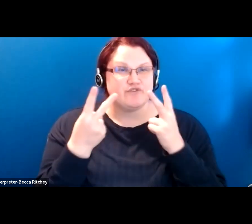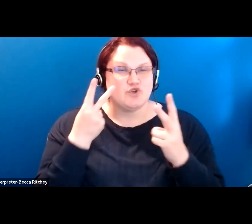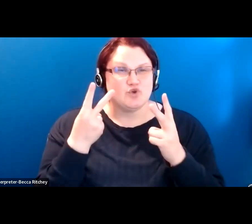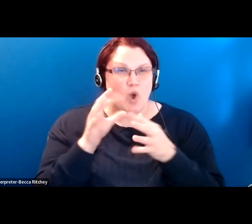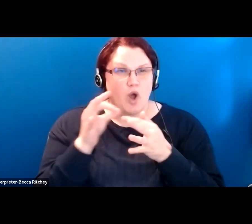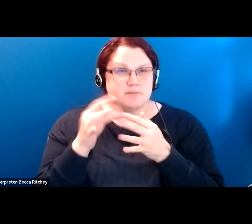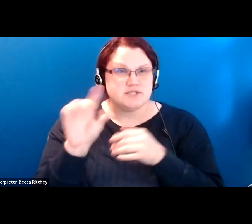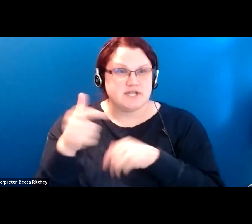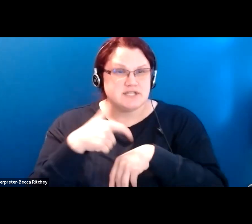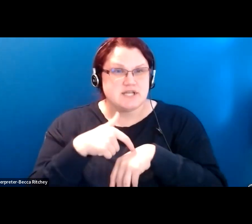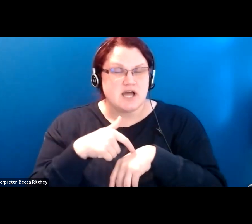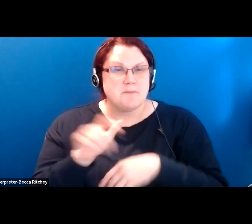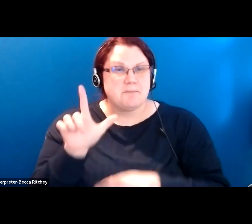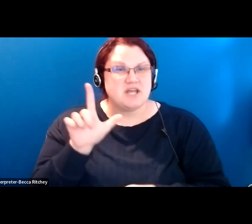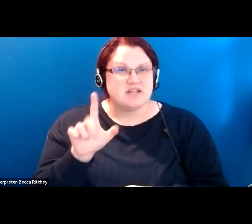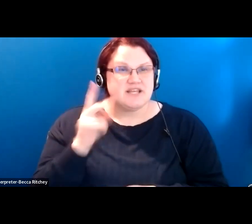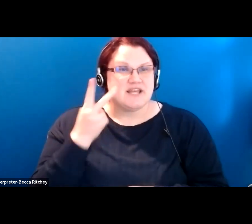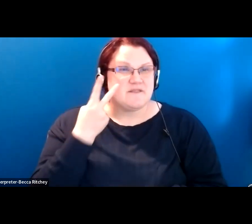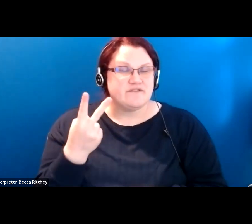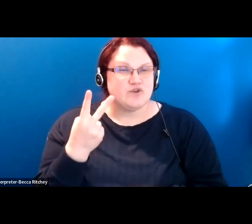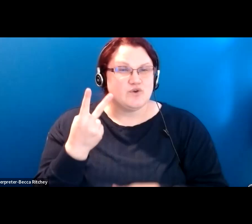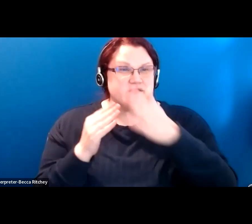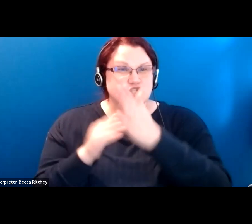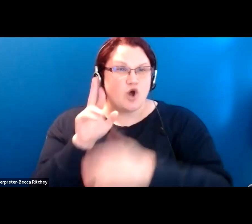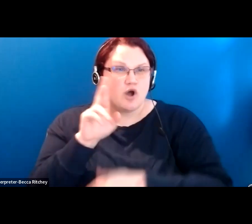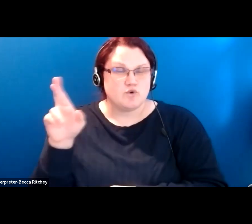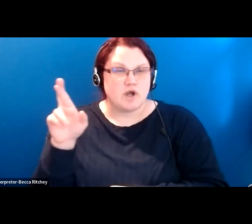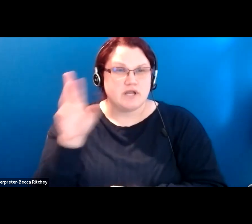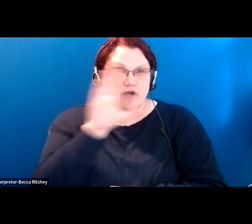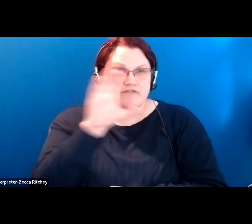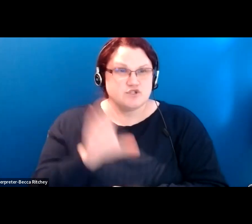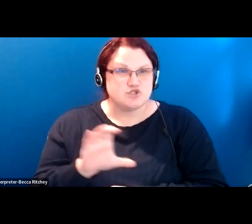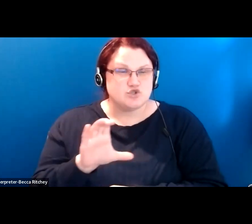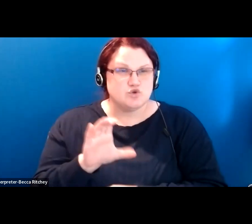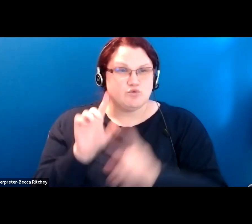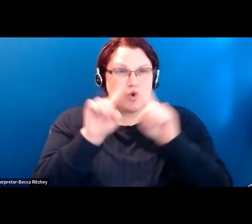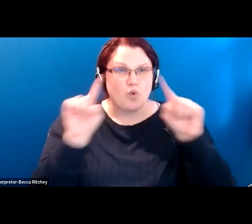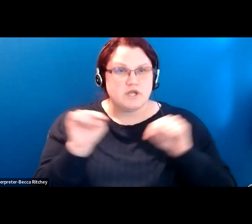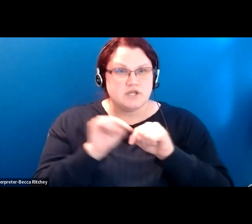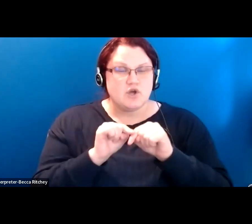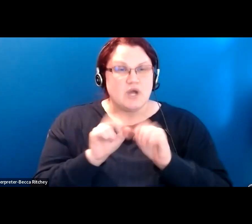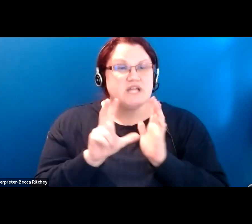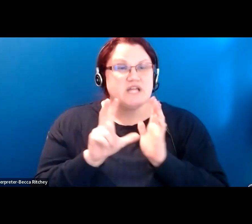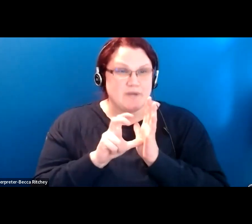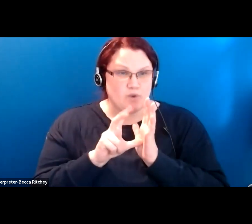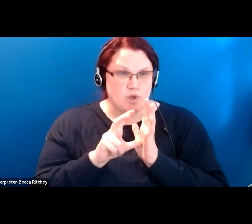by selecting the view button at the top right of the zoom window. The session is being recorded and